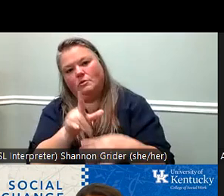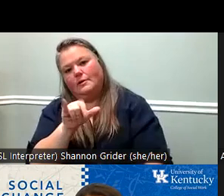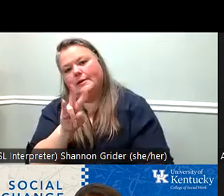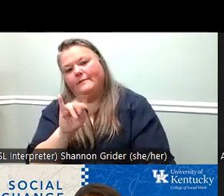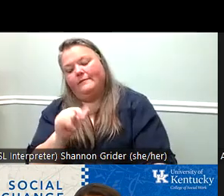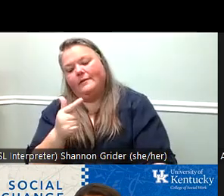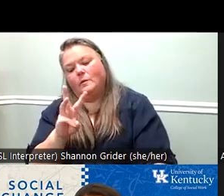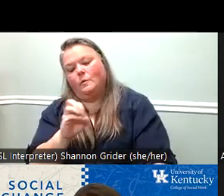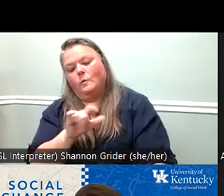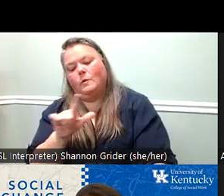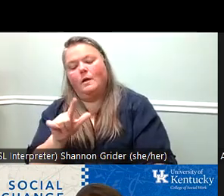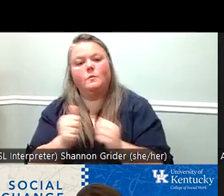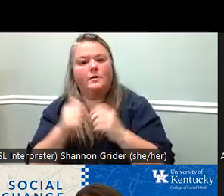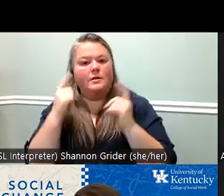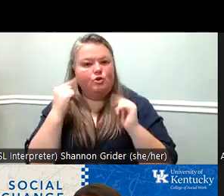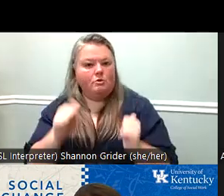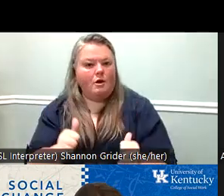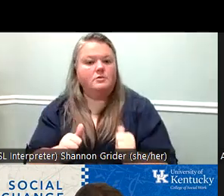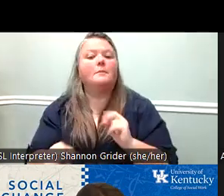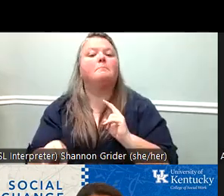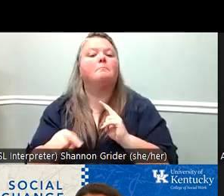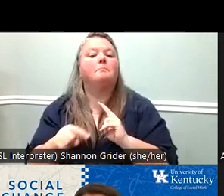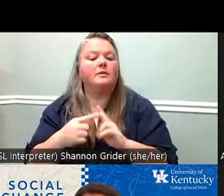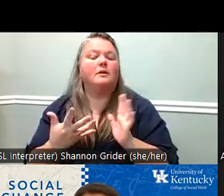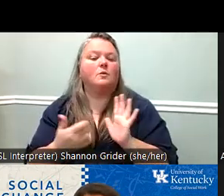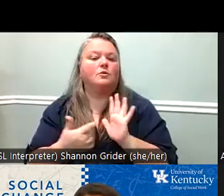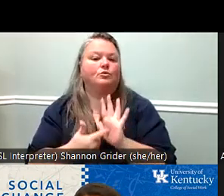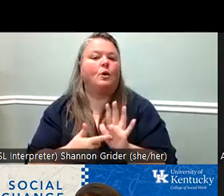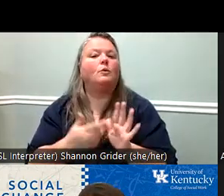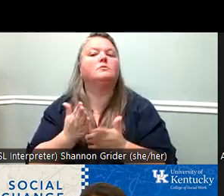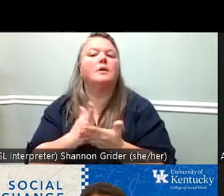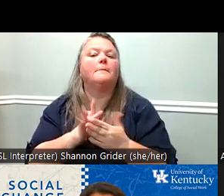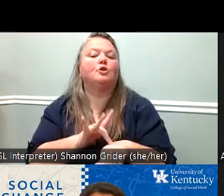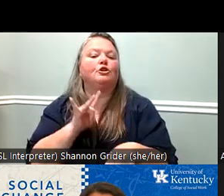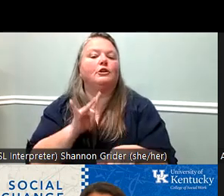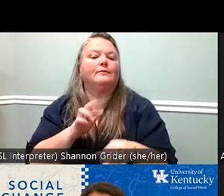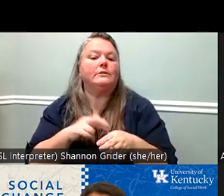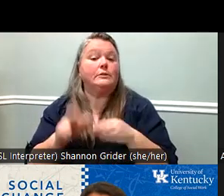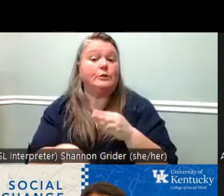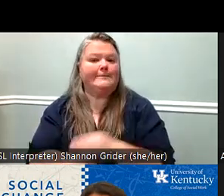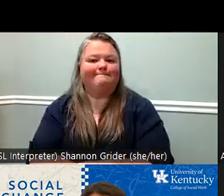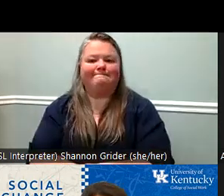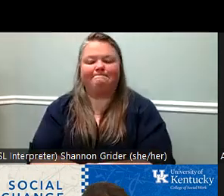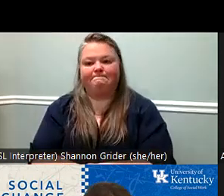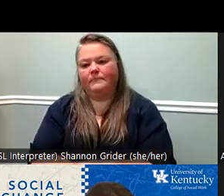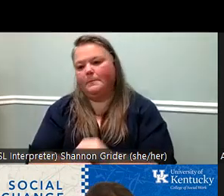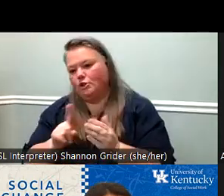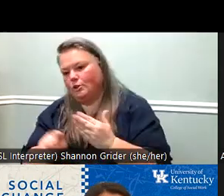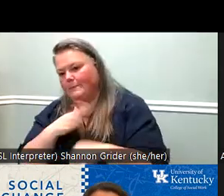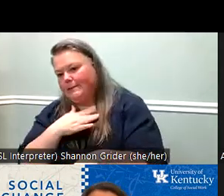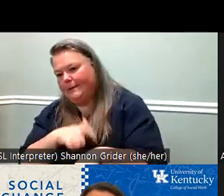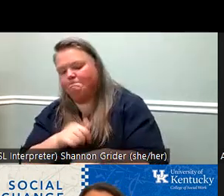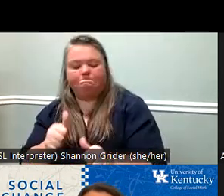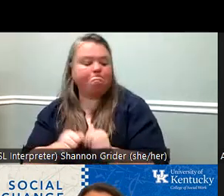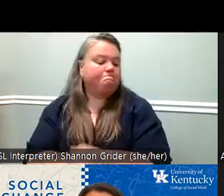TO CONVERT THESE MODULES INTO AN ONLINE PROGRAM THAT ANYBODY CAN ACCESS, ANYONE IN THE COUNTRY, ANYONE IN THE WORLD. SO THAT WILL BE SOME NEXT STEPS THAT WE'RE DOING,